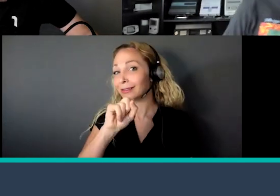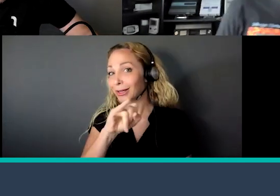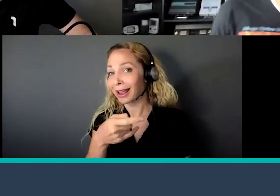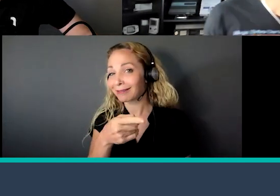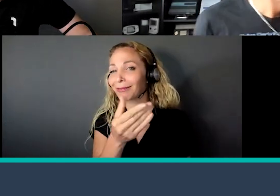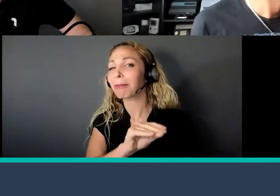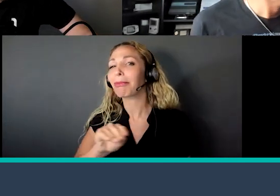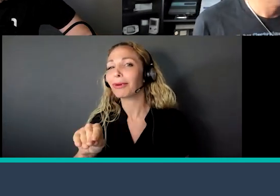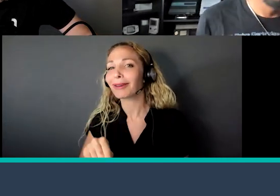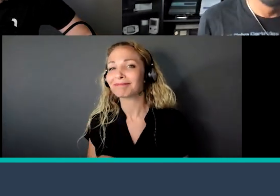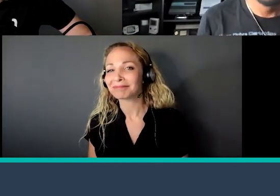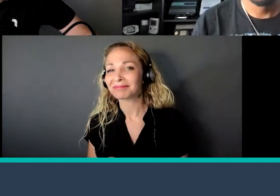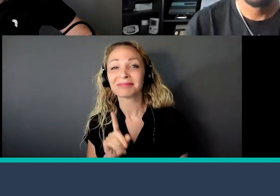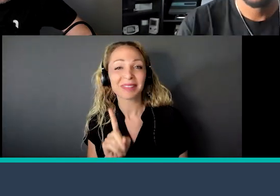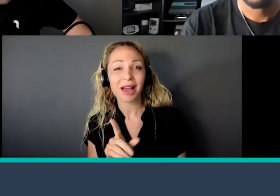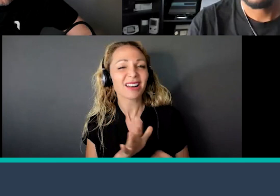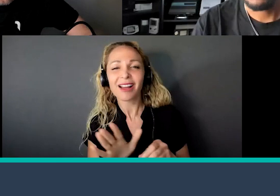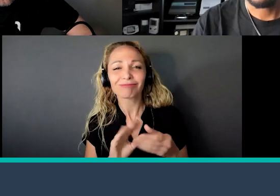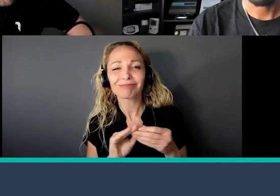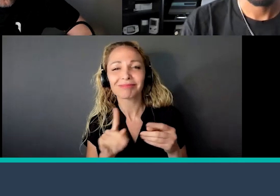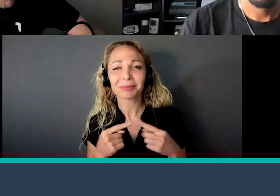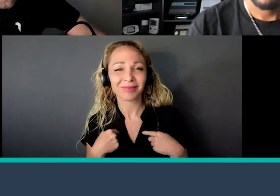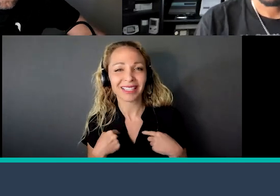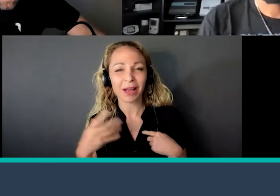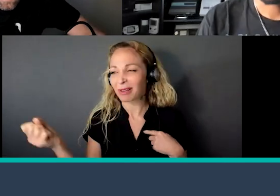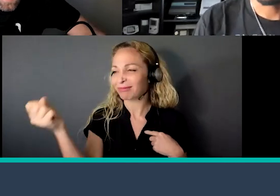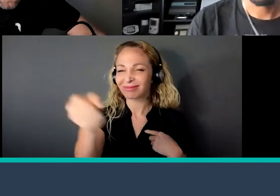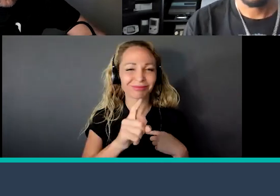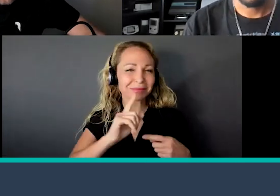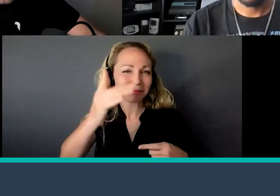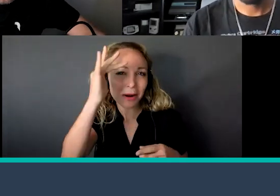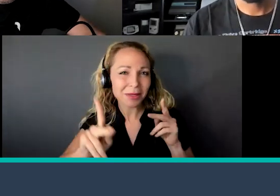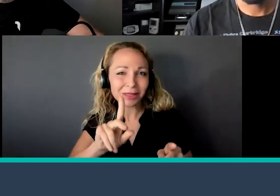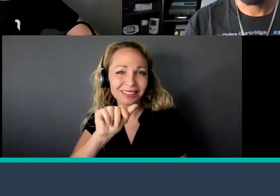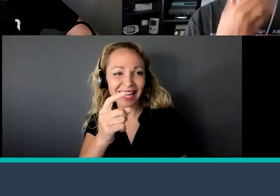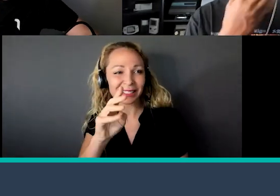NOW ENOUGH OF ME, AND BRING ON THE SMART FOLKS, DAX